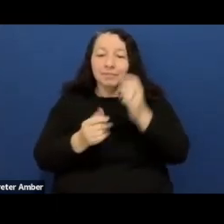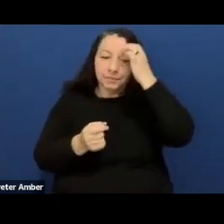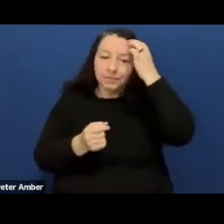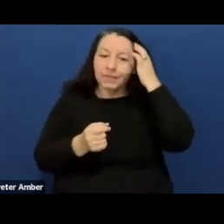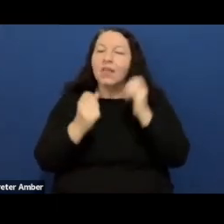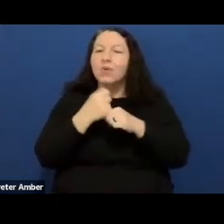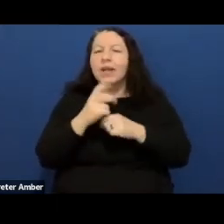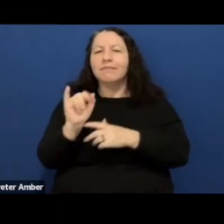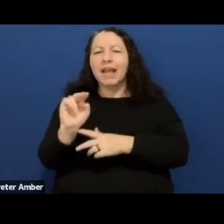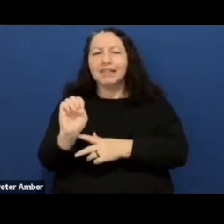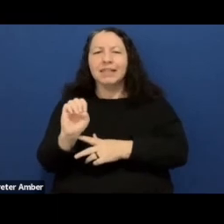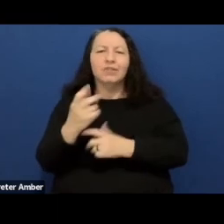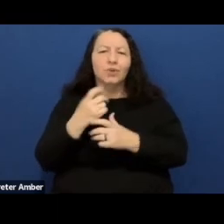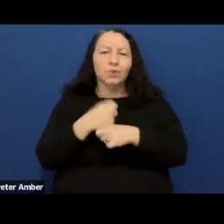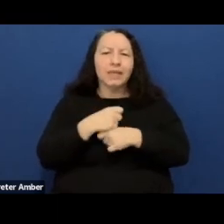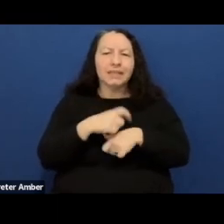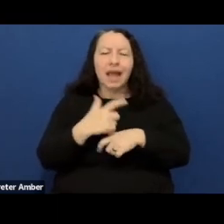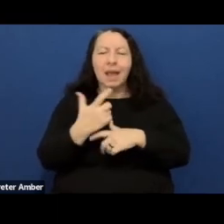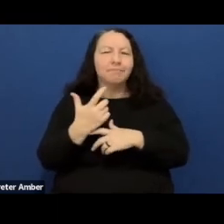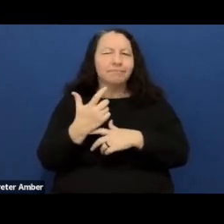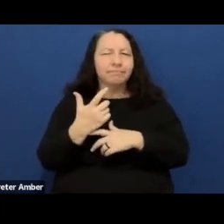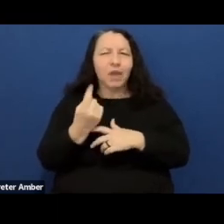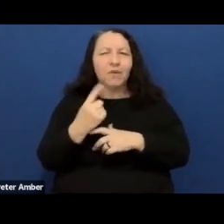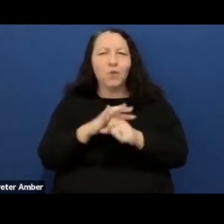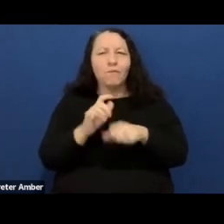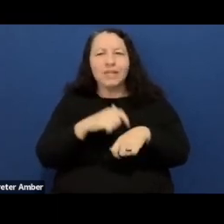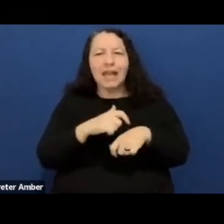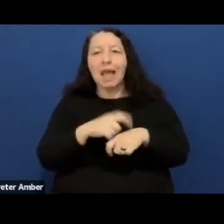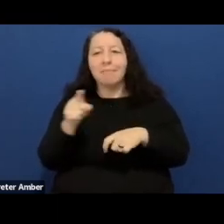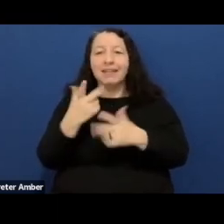Omicron variants both created different kinds of COVID time, as does the